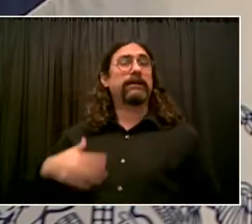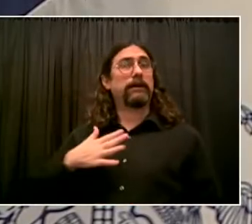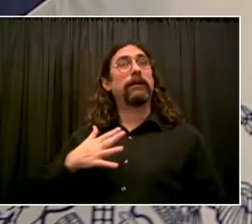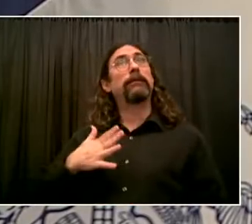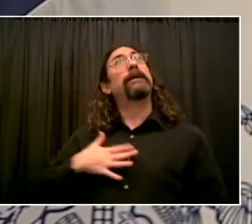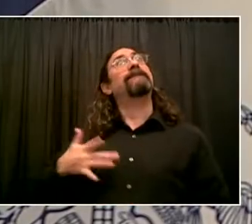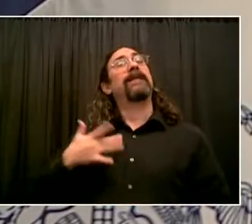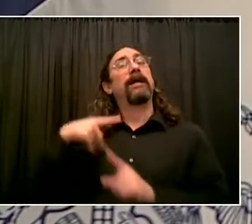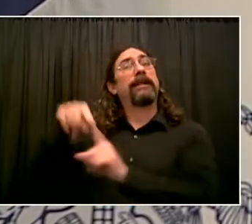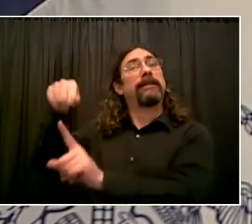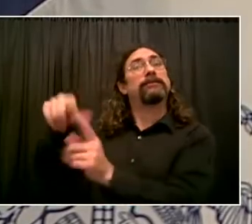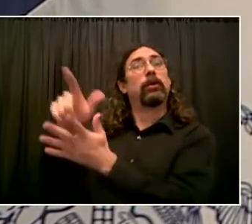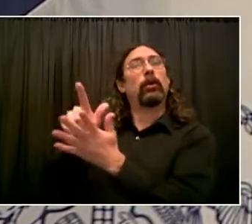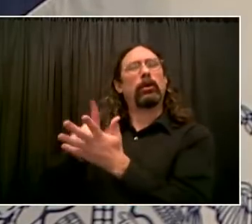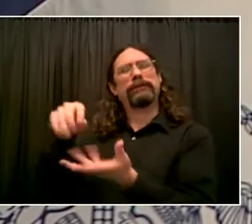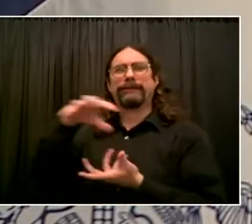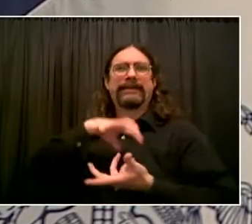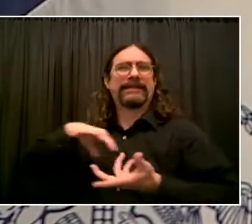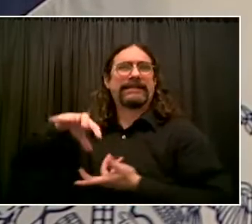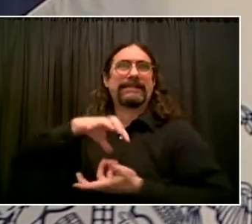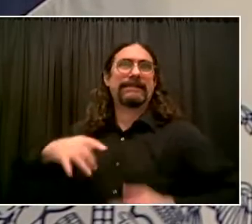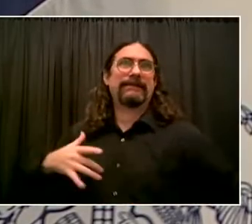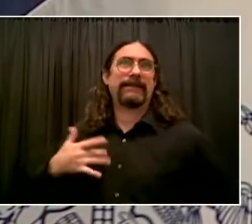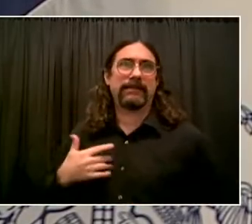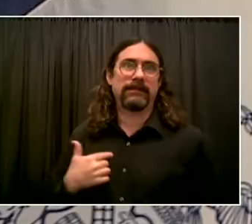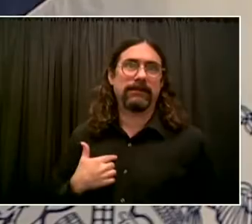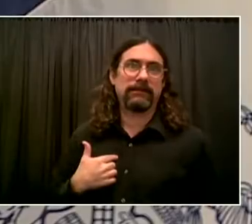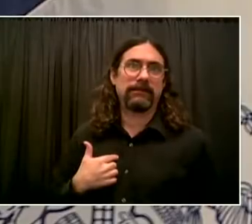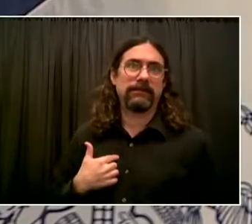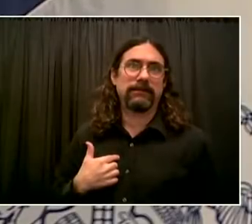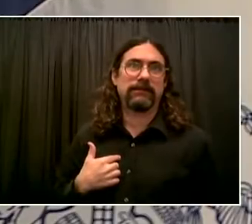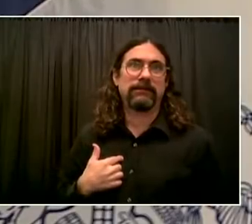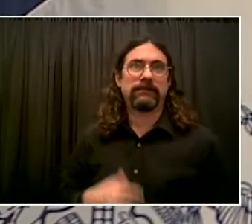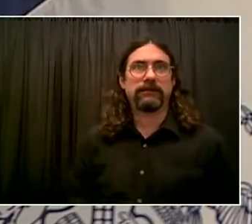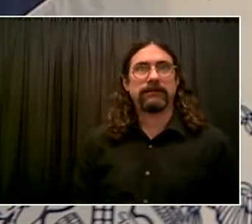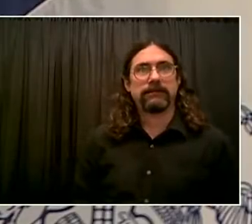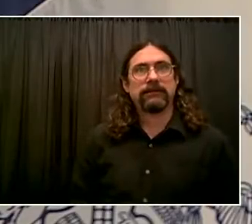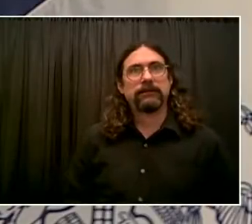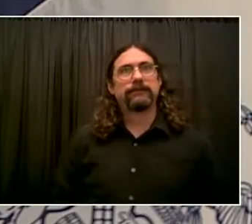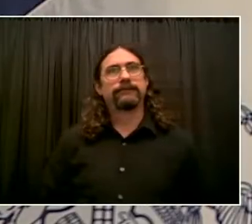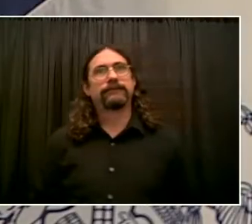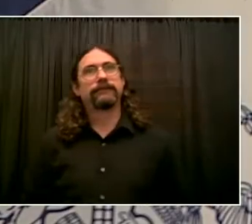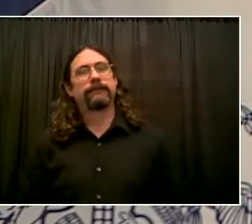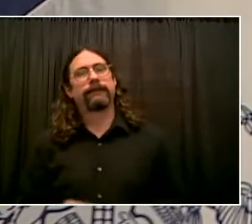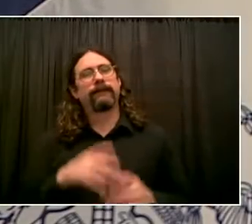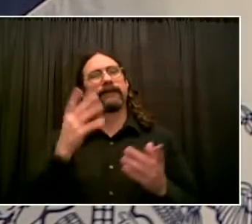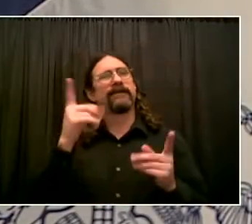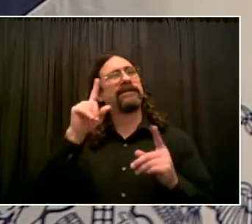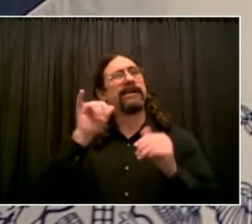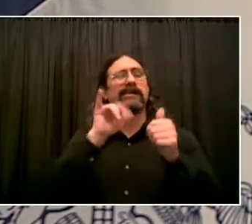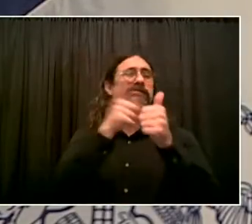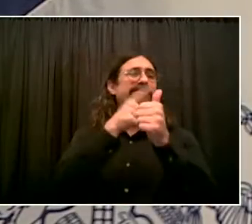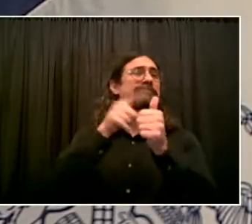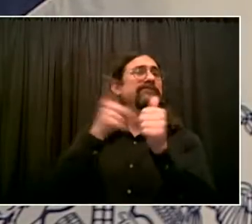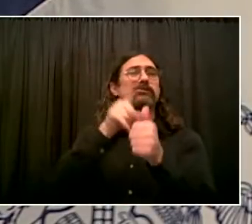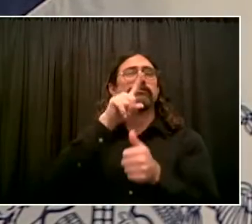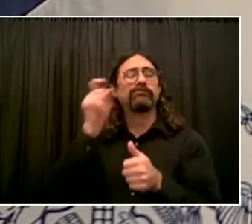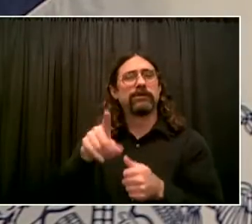LON TGIME. WE WILL LOOK AT THE LANGUAGE. I DON'T EES A SCENARIO WHERE I WLLI ETVO. TO ME THIS IS SOMETHING THAT I AM NOT SURE IS LEGALLY WHAT THE